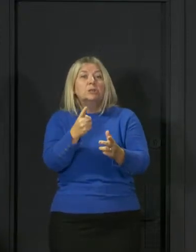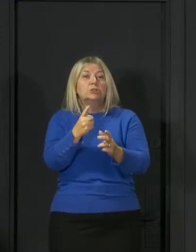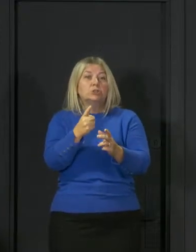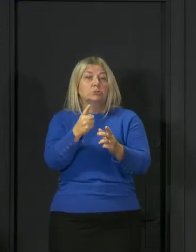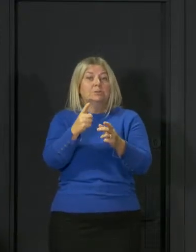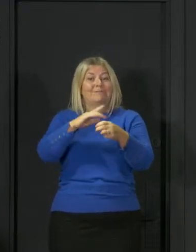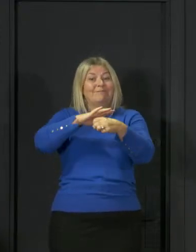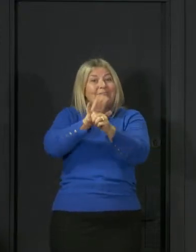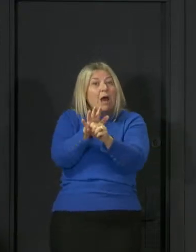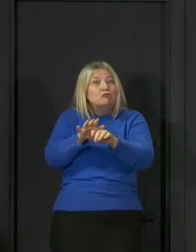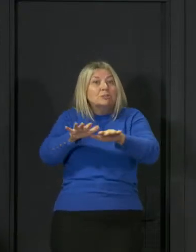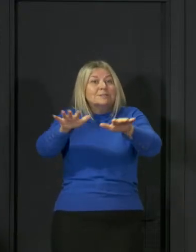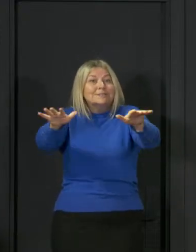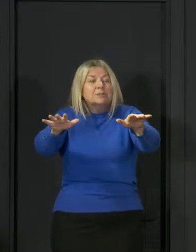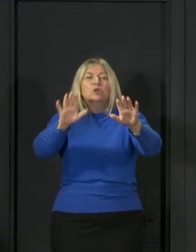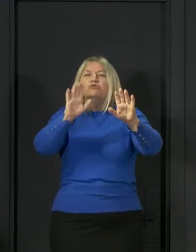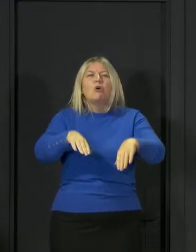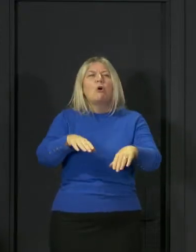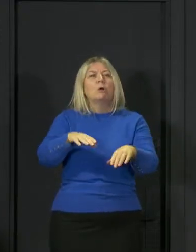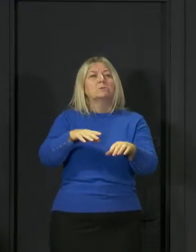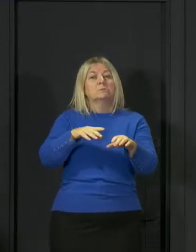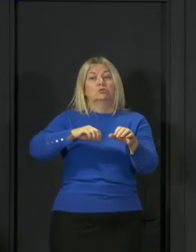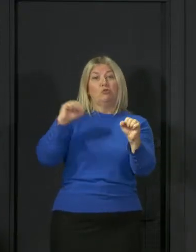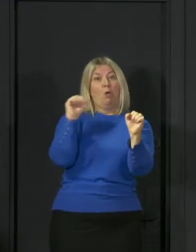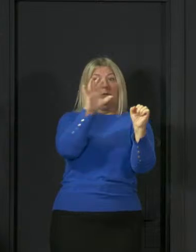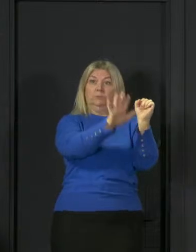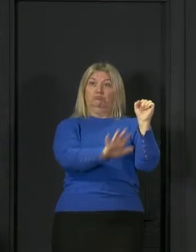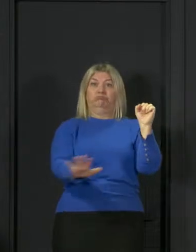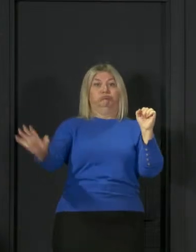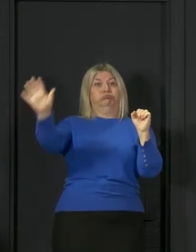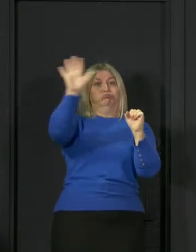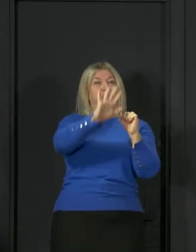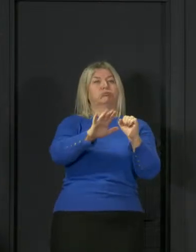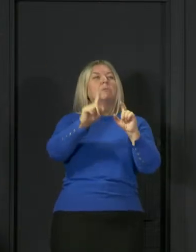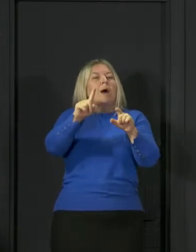not just at a national Scotland wide level, but at a much more local level as well.